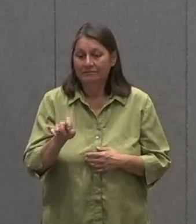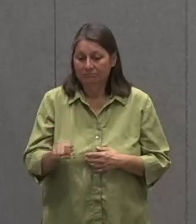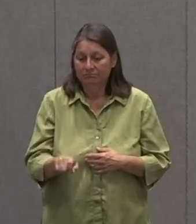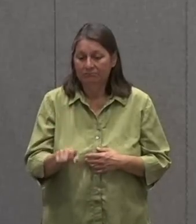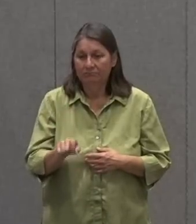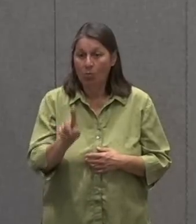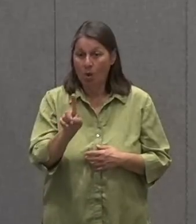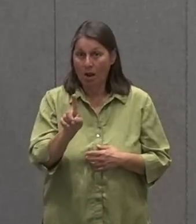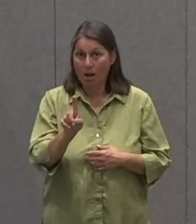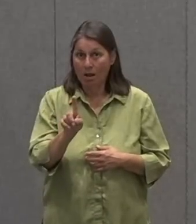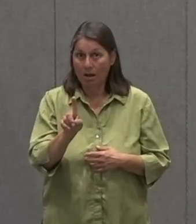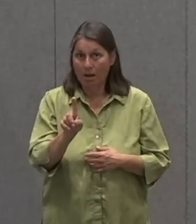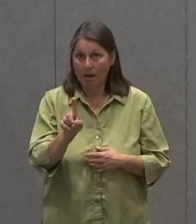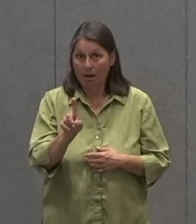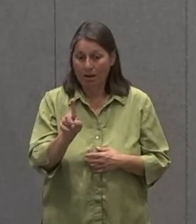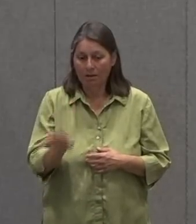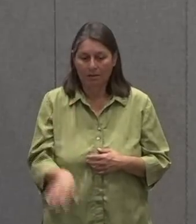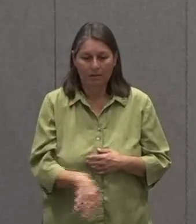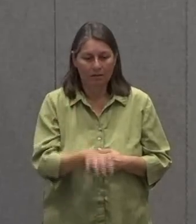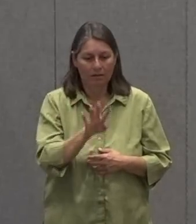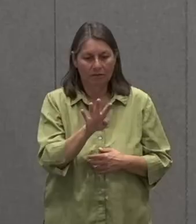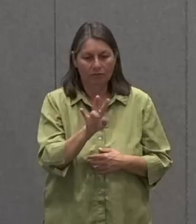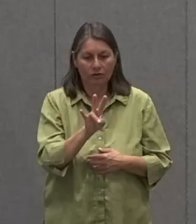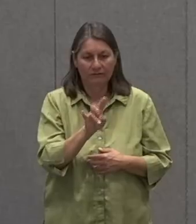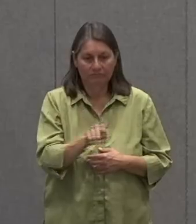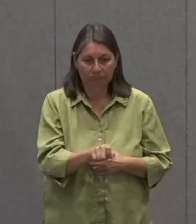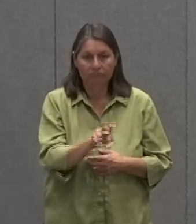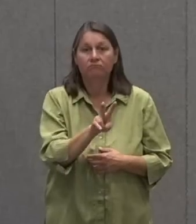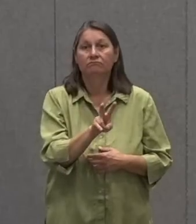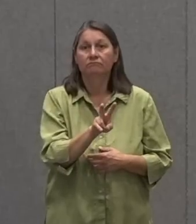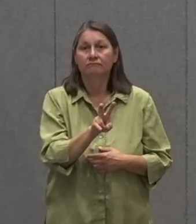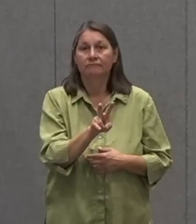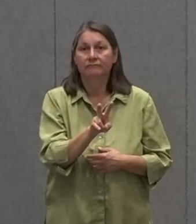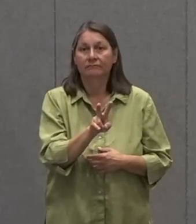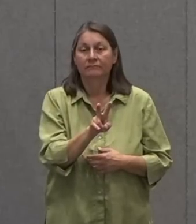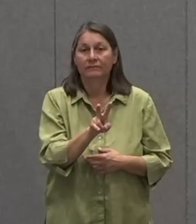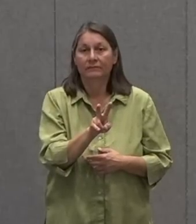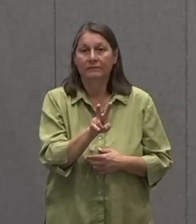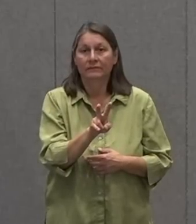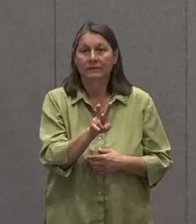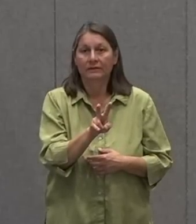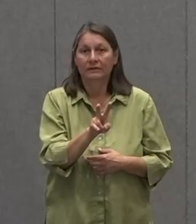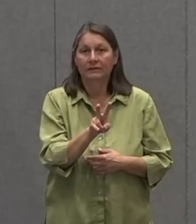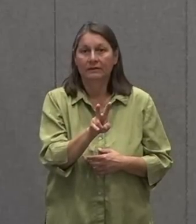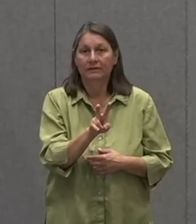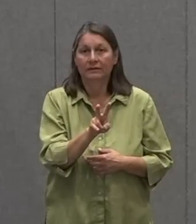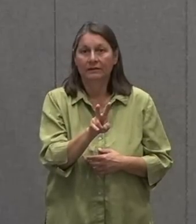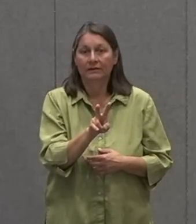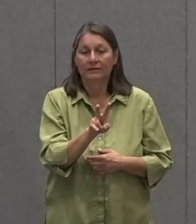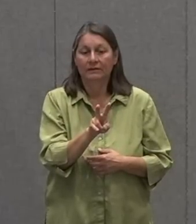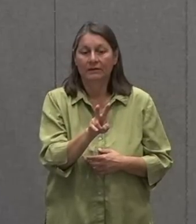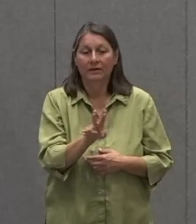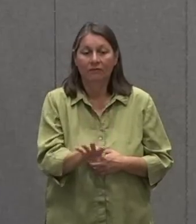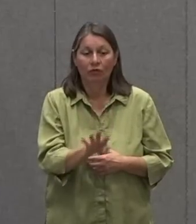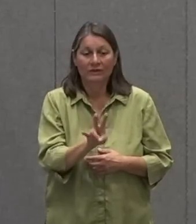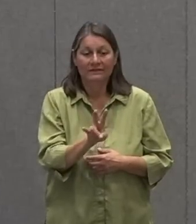This would be 47 and 2/10. Let's see, 47 and 3/10, maybe one more over here.